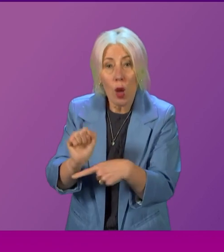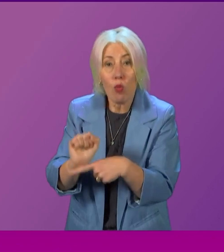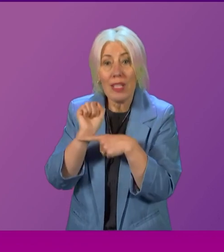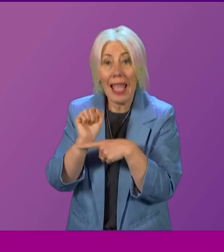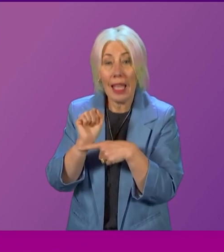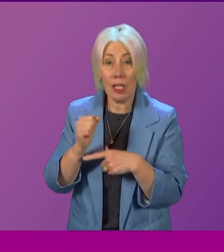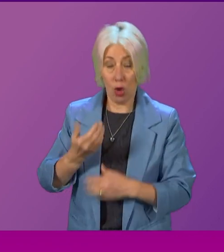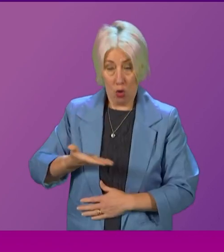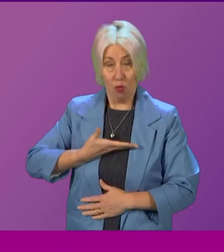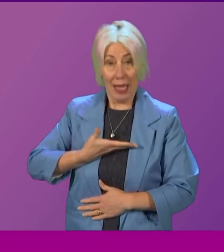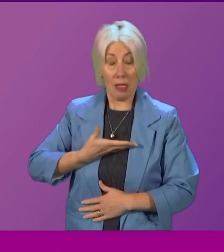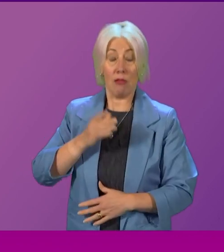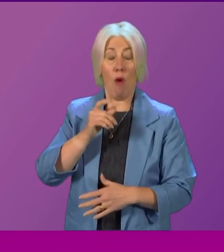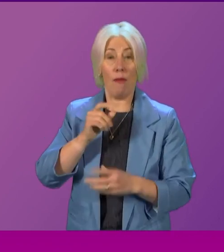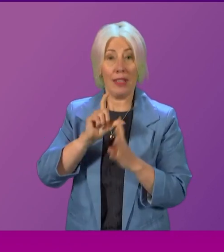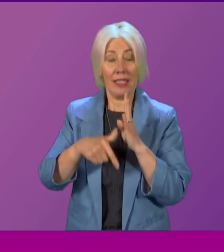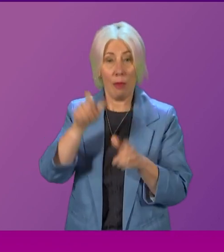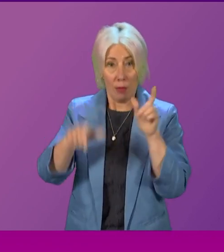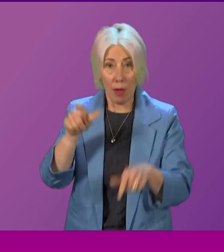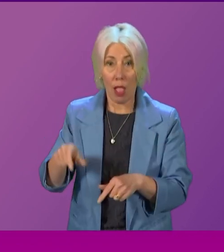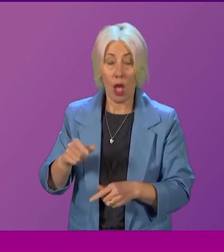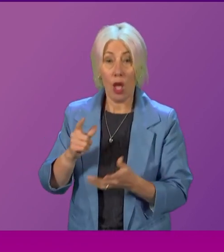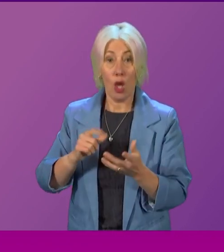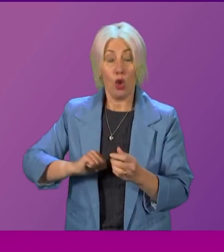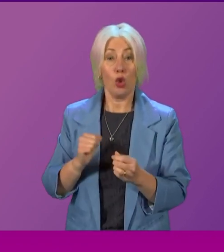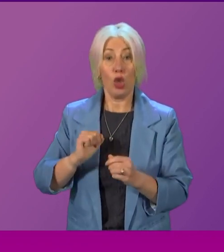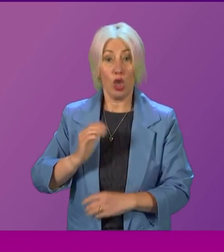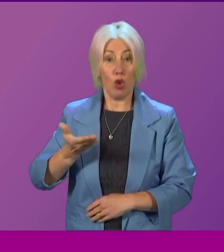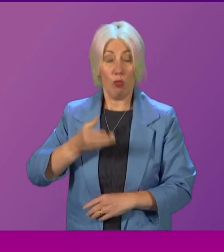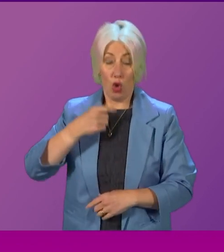people. The Scottish Human Rights Commission and the UK Equality and Human Rights Commission already